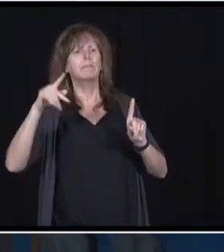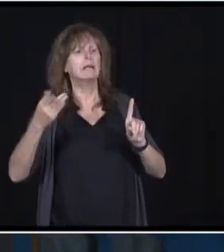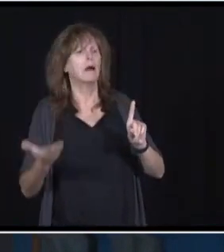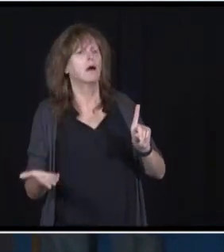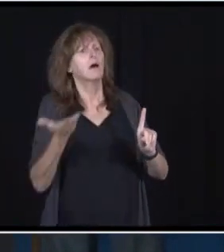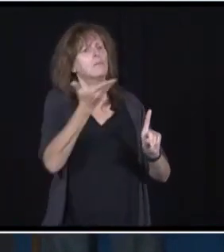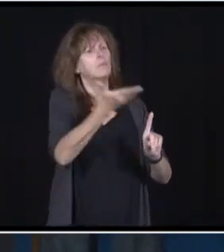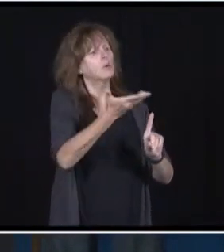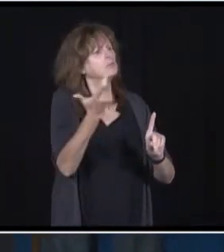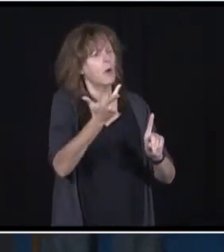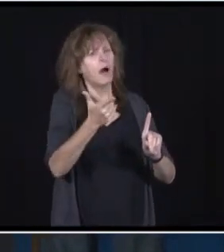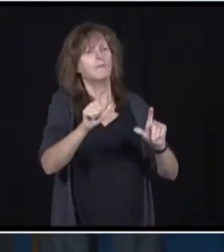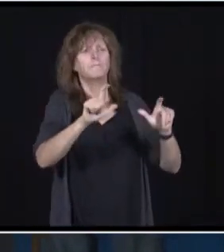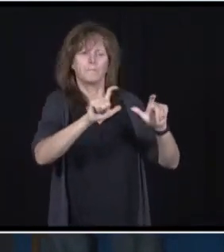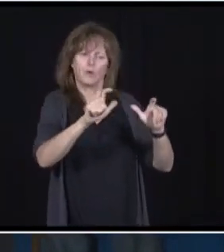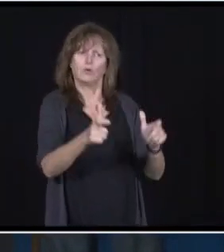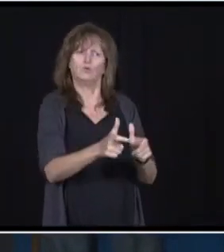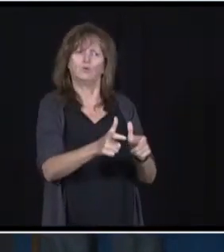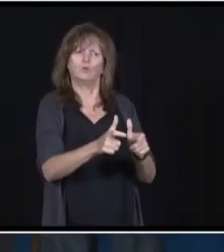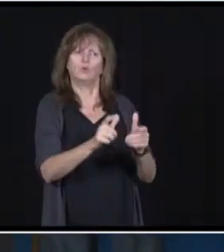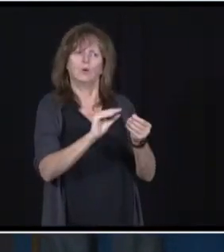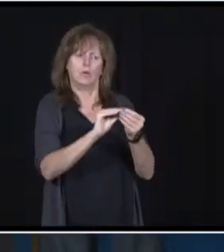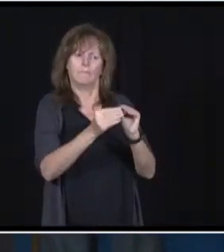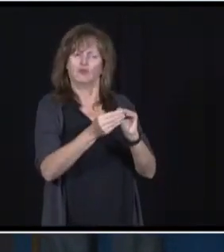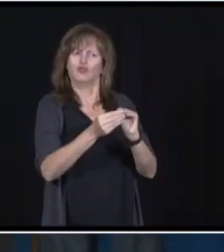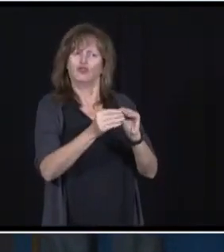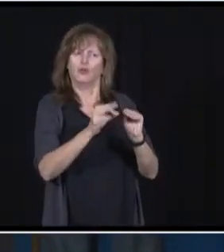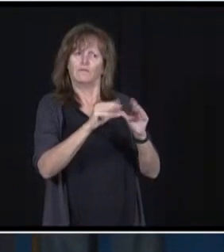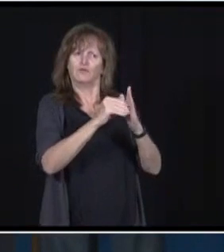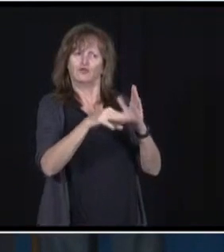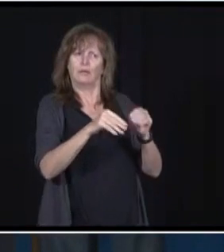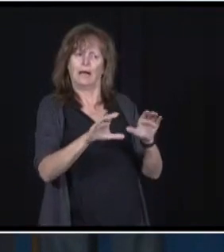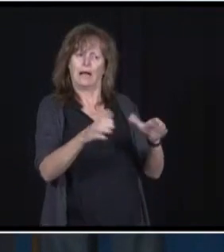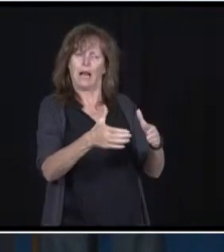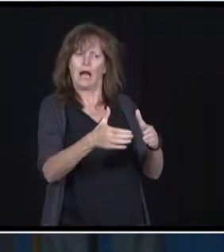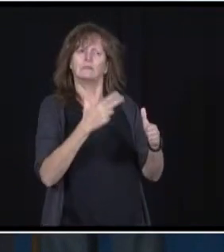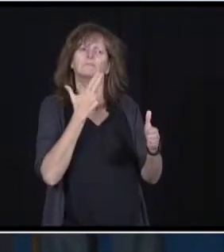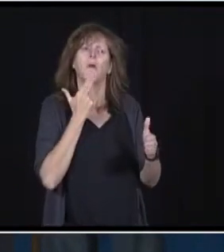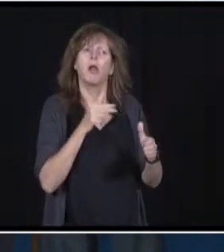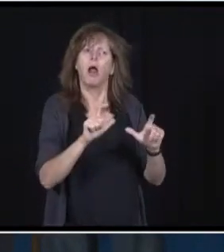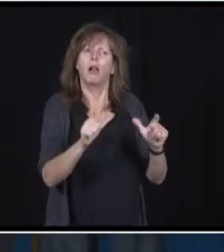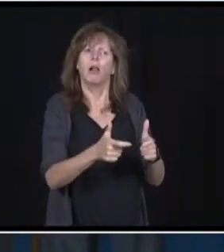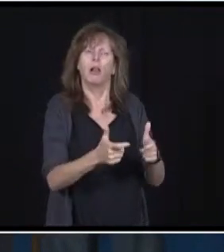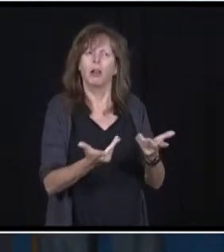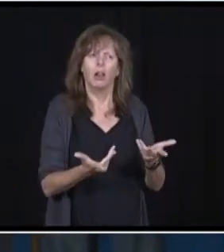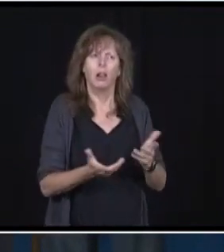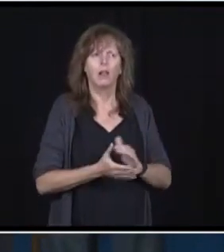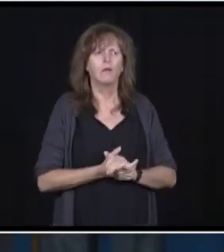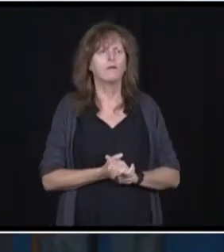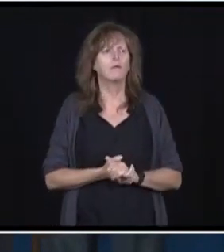Of Course, the NDP Had Their Motion to mandate even further. I am curious if the explanation to this, why you